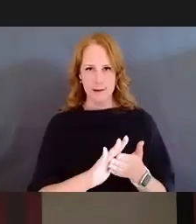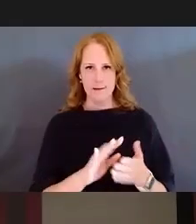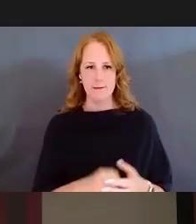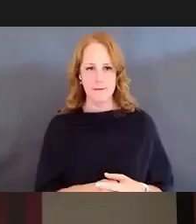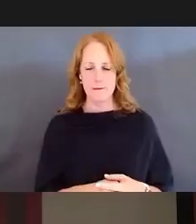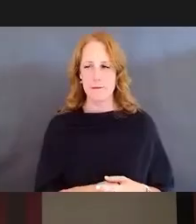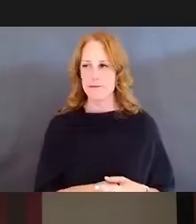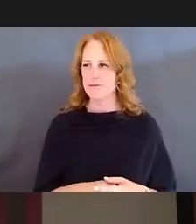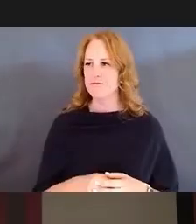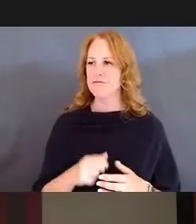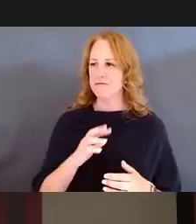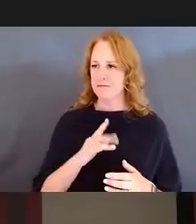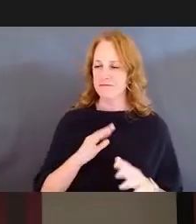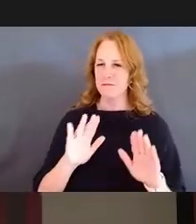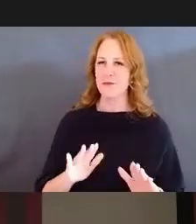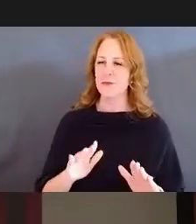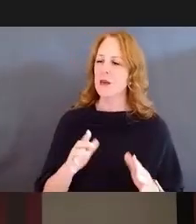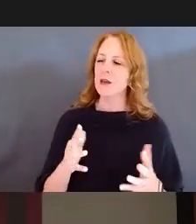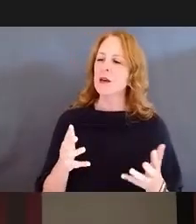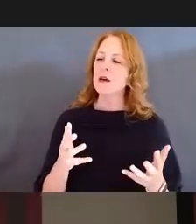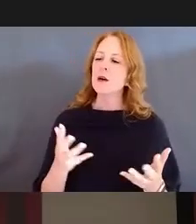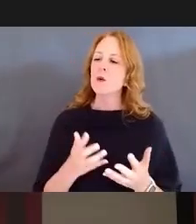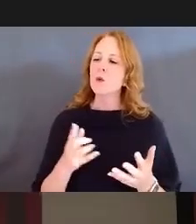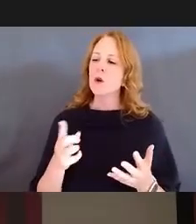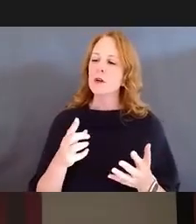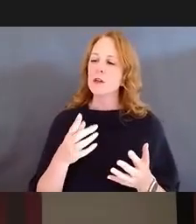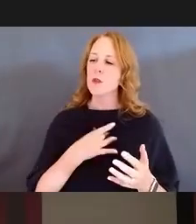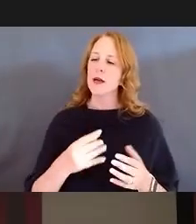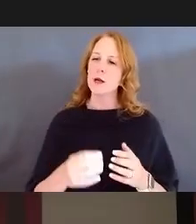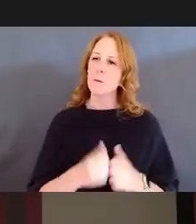Excellent. Excellent. And uh what do you uh what are some things that you like most about your job?